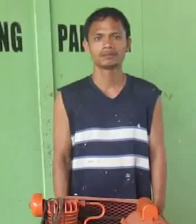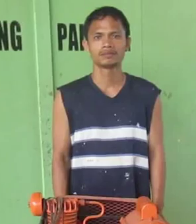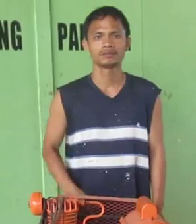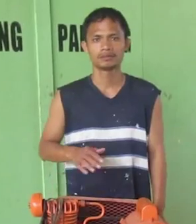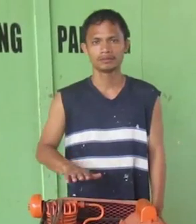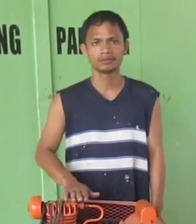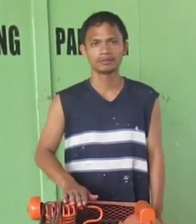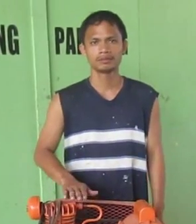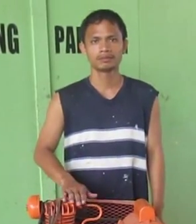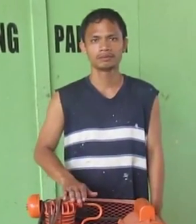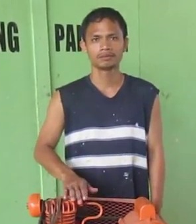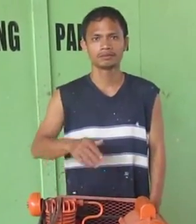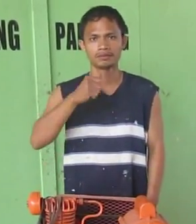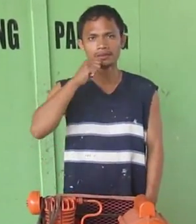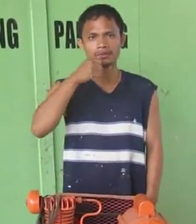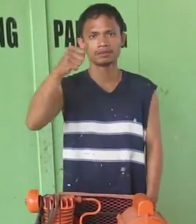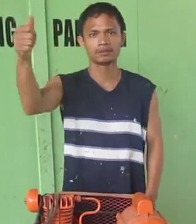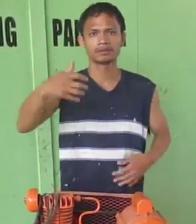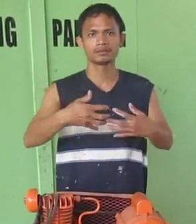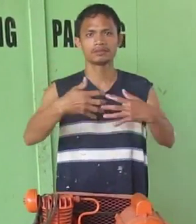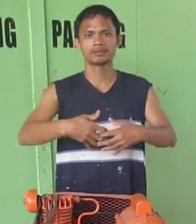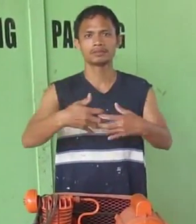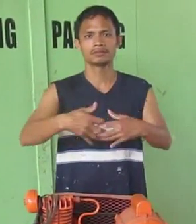Air Compressor